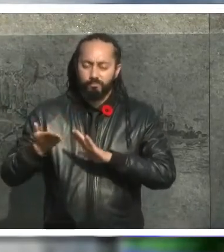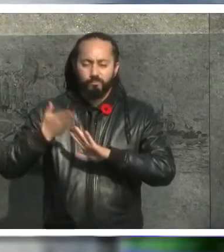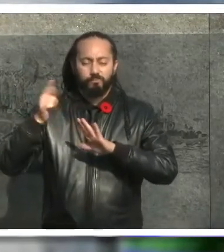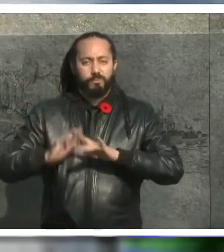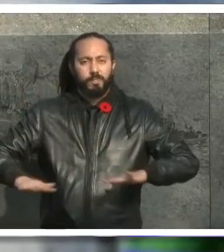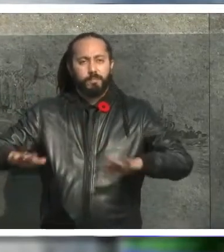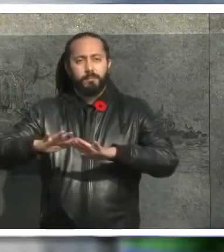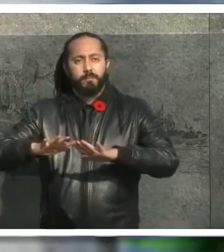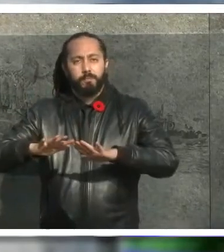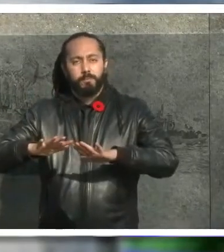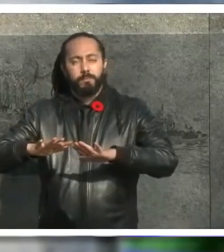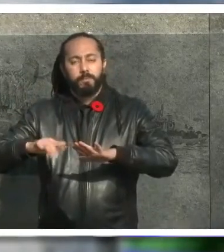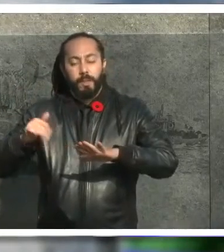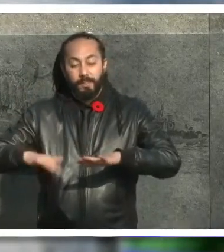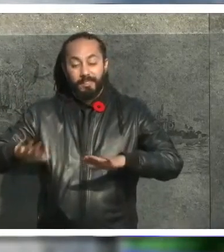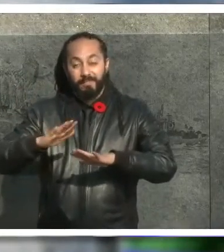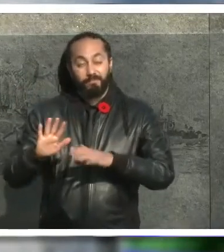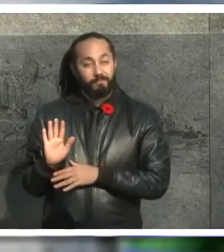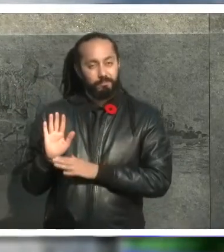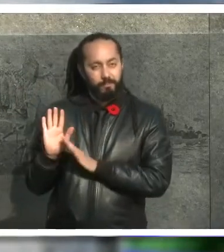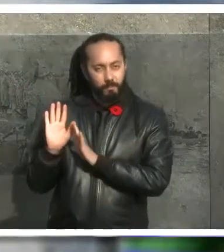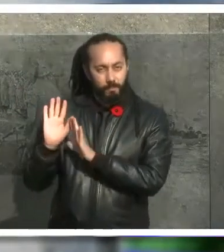ar